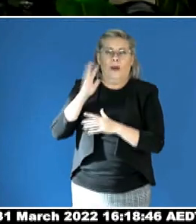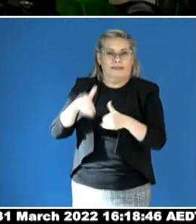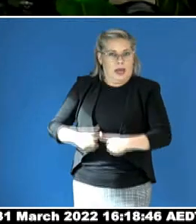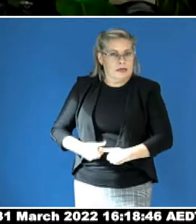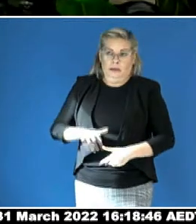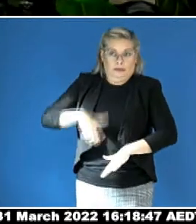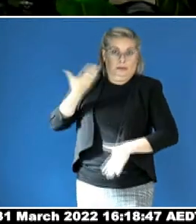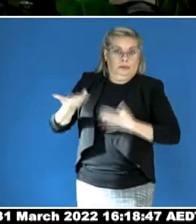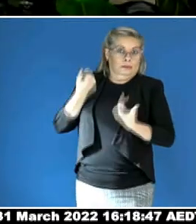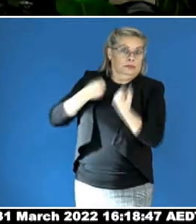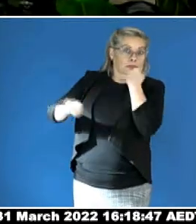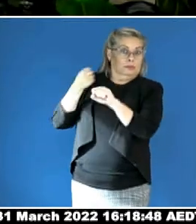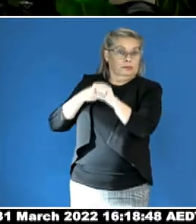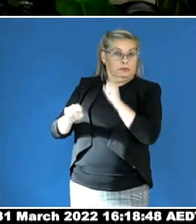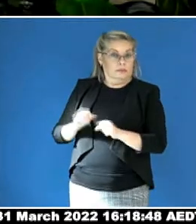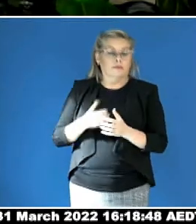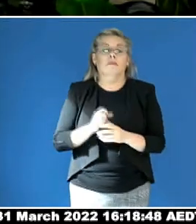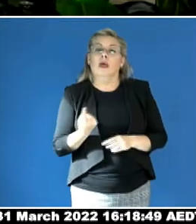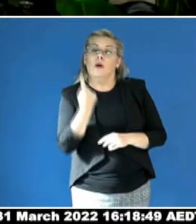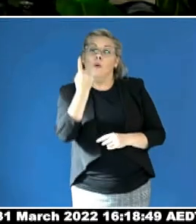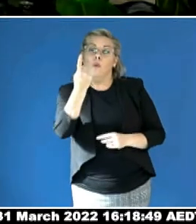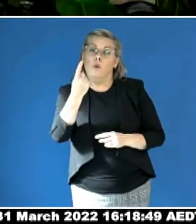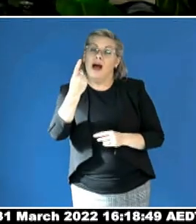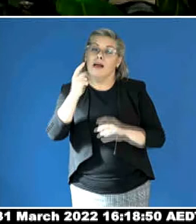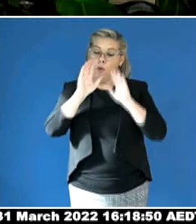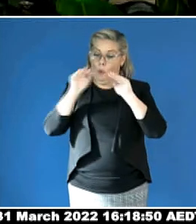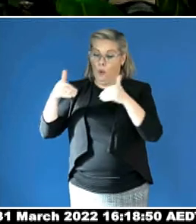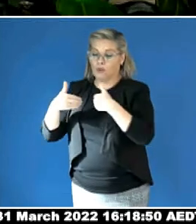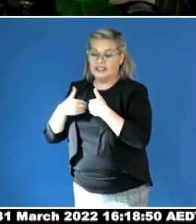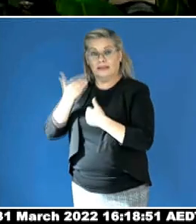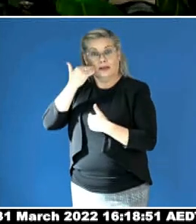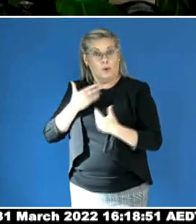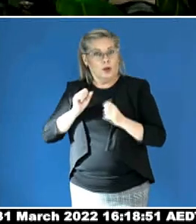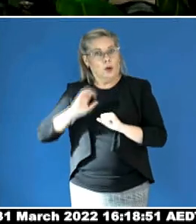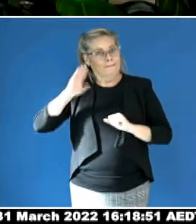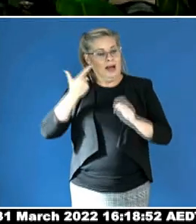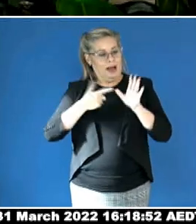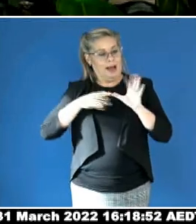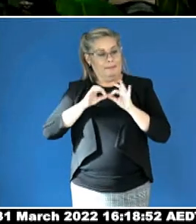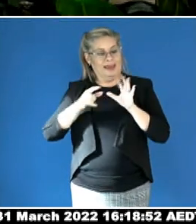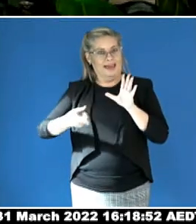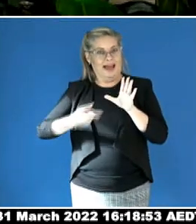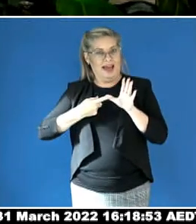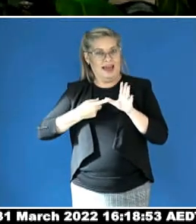autistic woman who was a previous ABA therapist named "Inappropriate Possum":